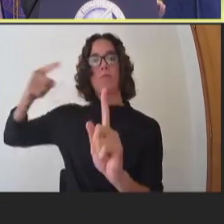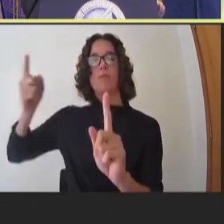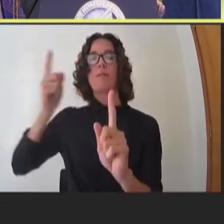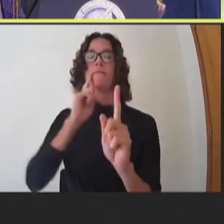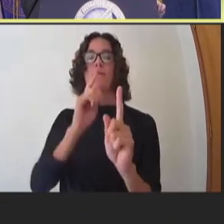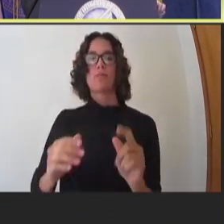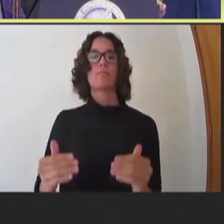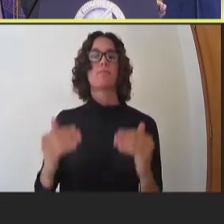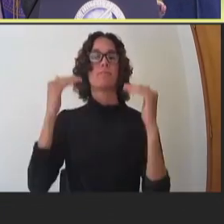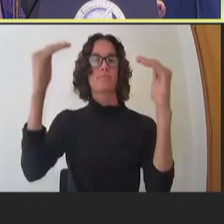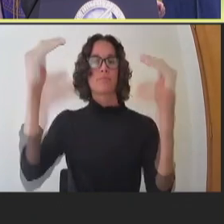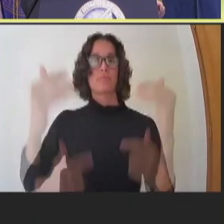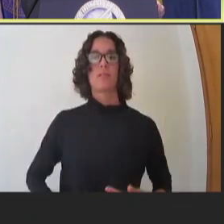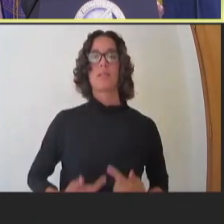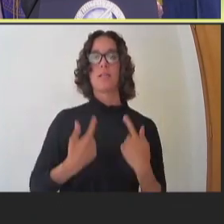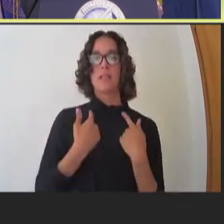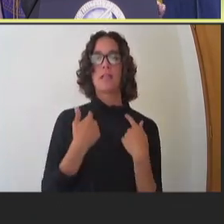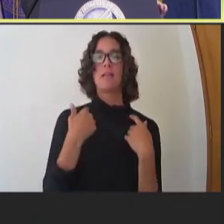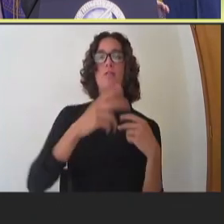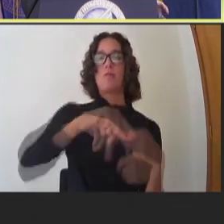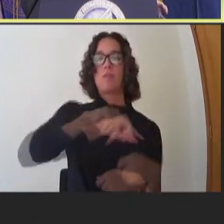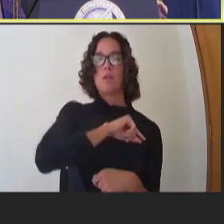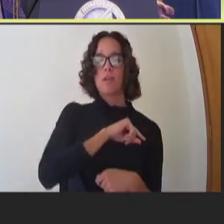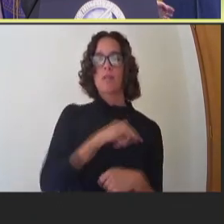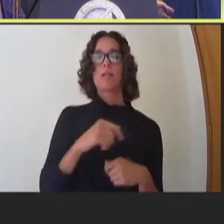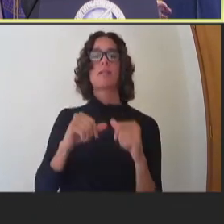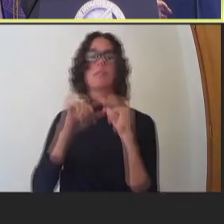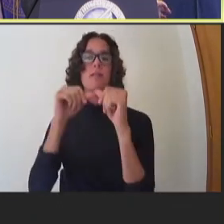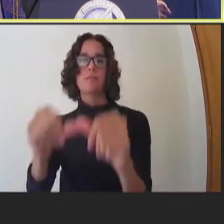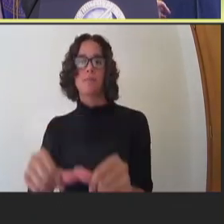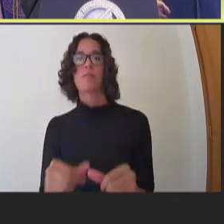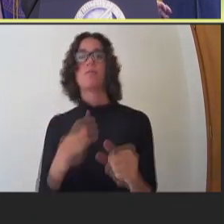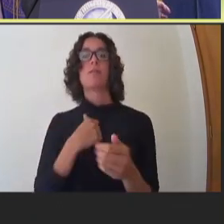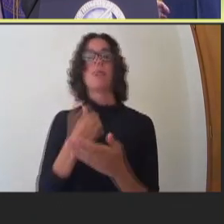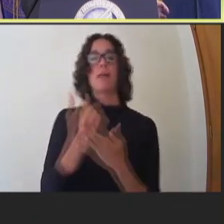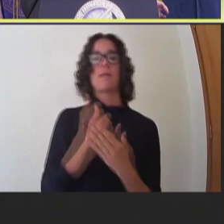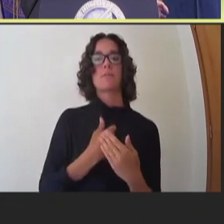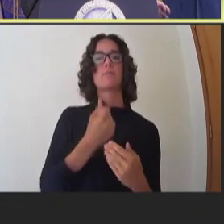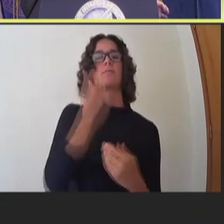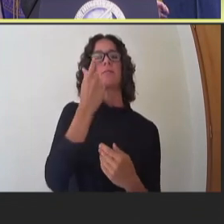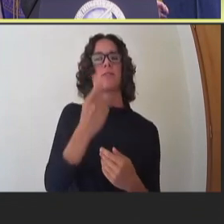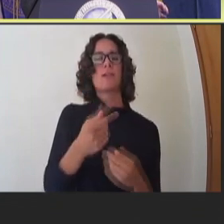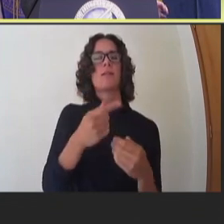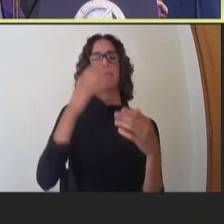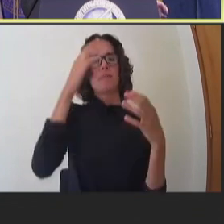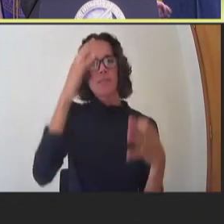help make better decisions. Innovations, improvements, and updates help patients,